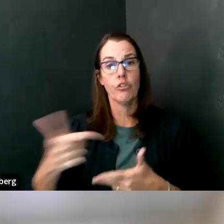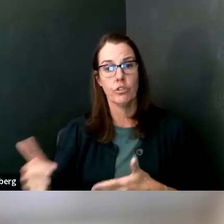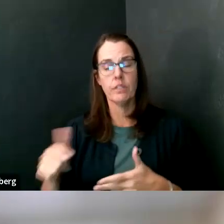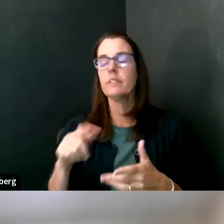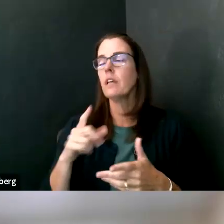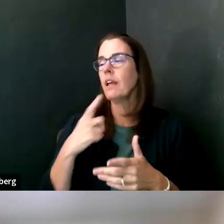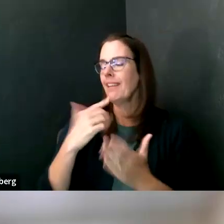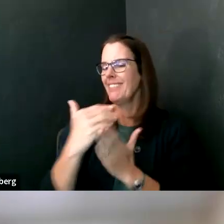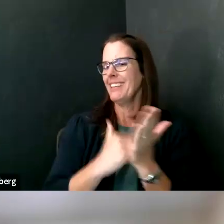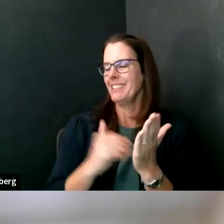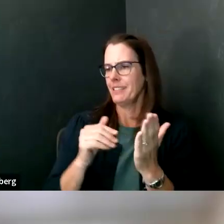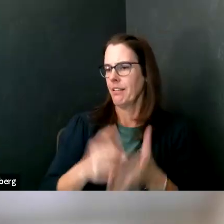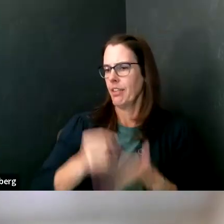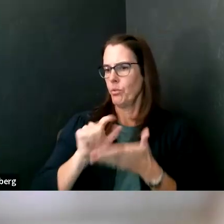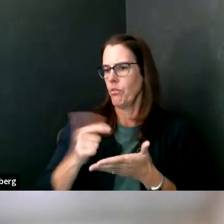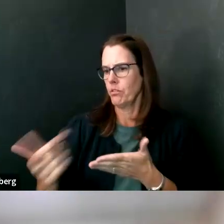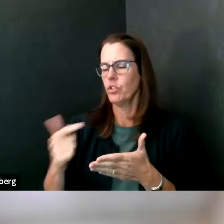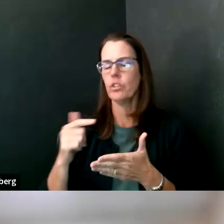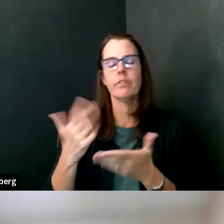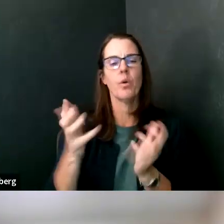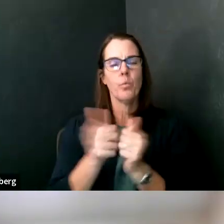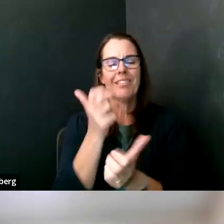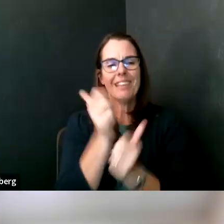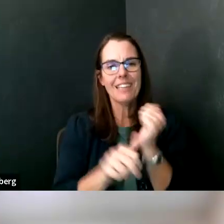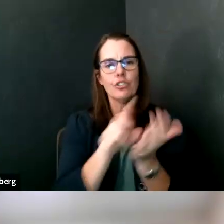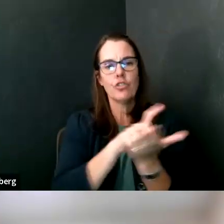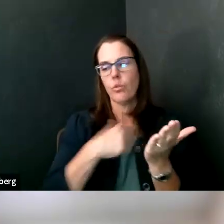alternatives alongside each drug under review. We've raised concerns about this before in the